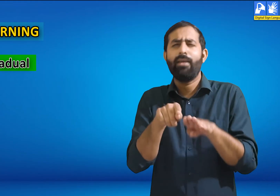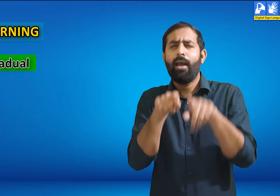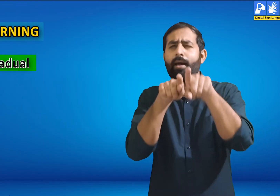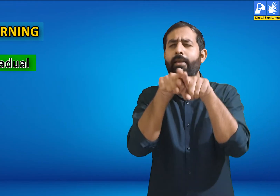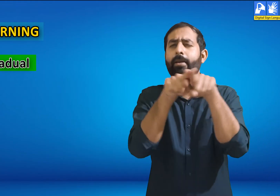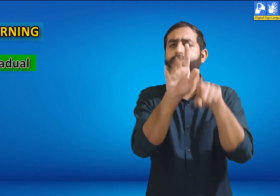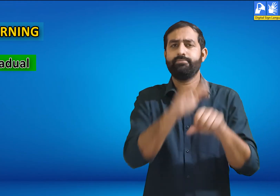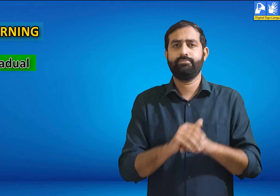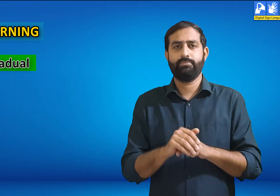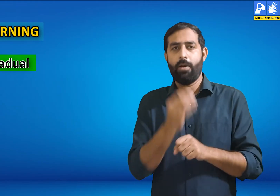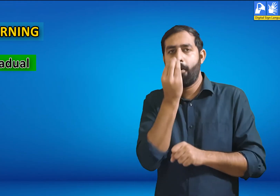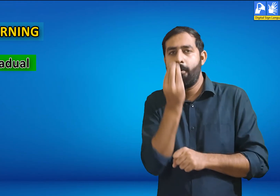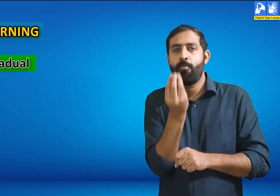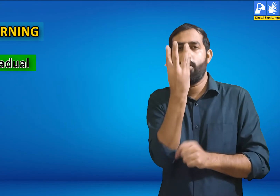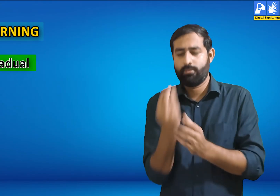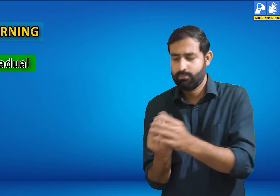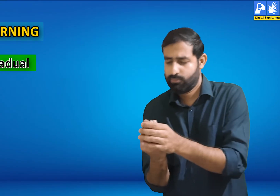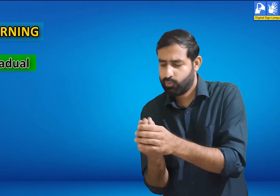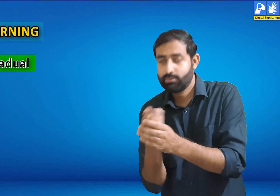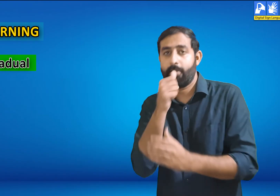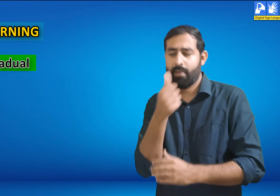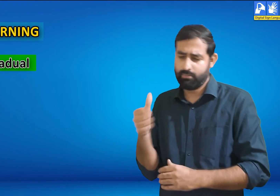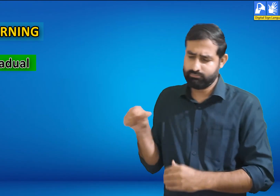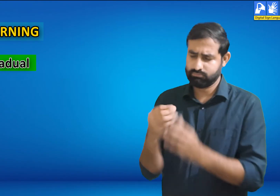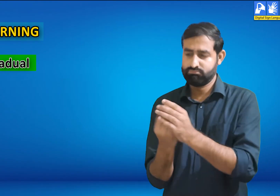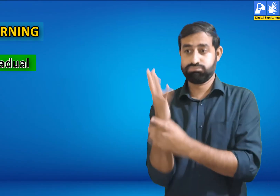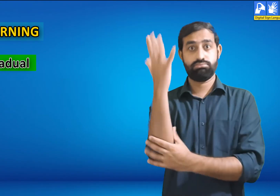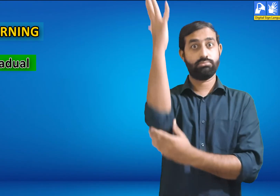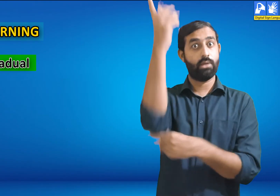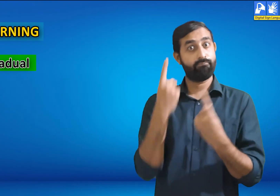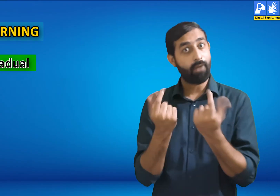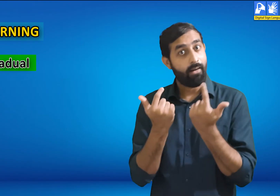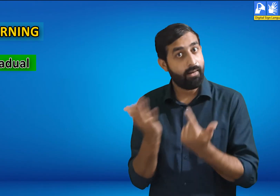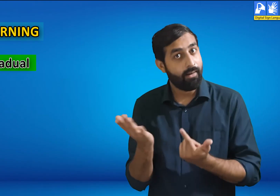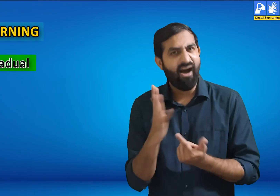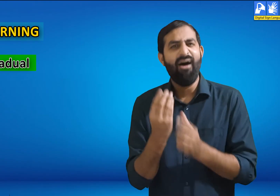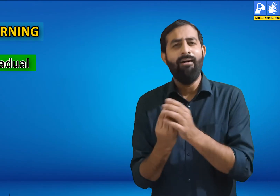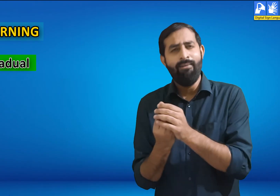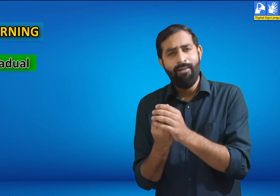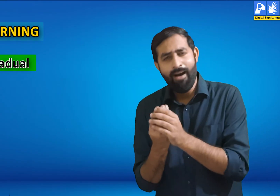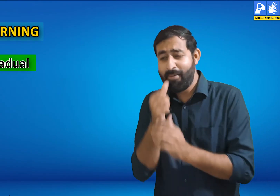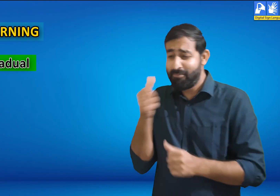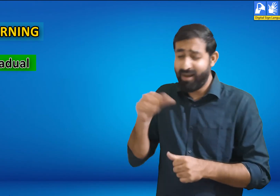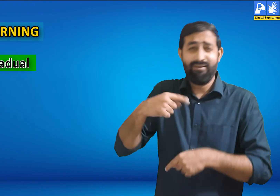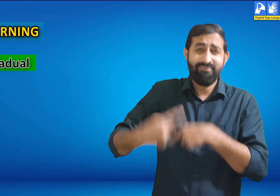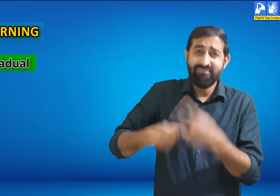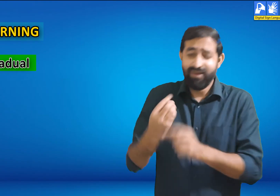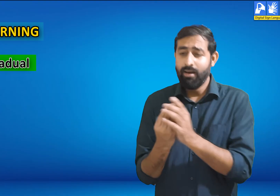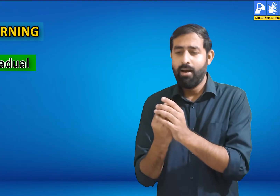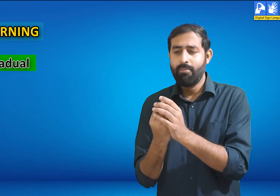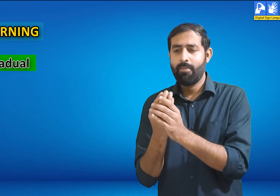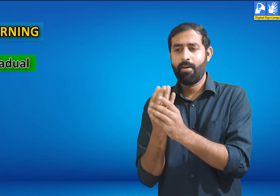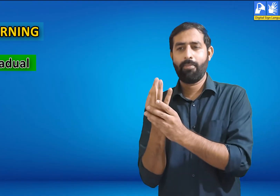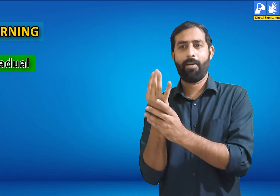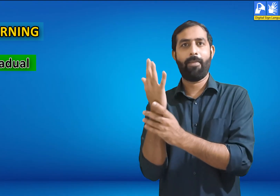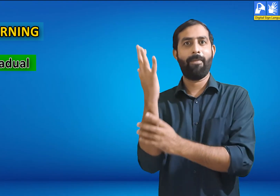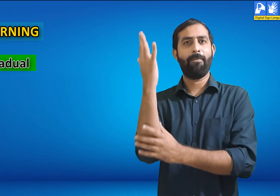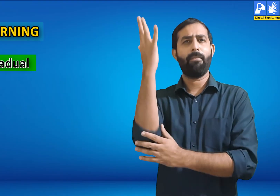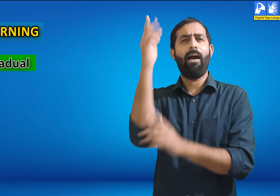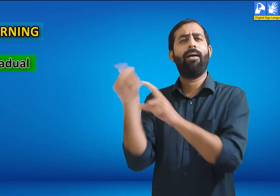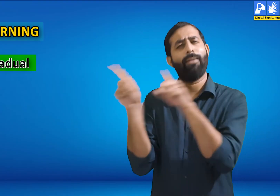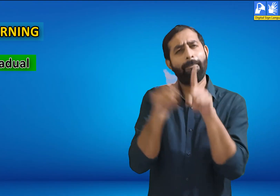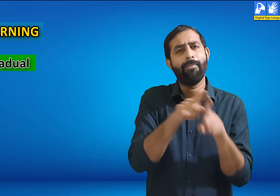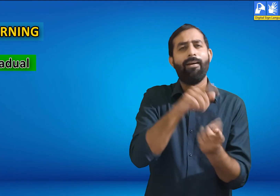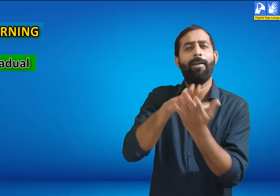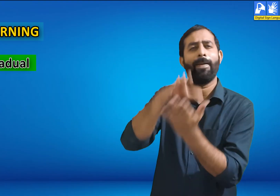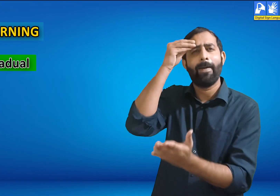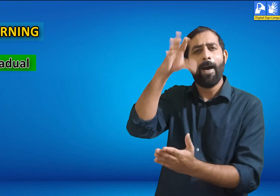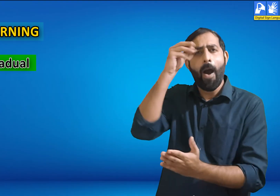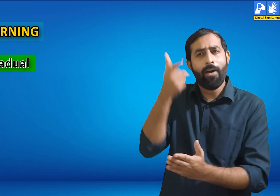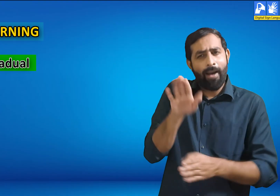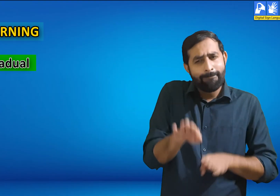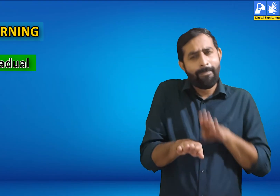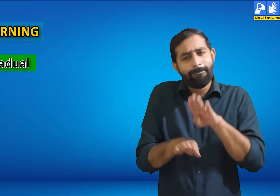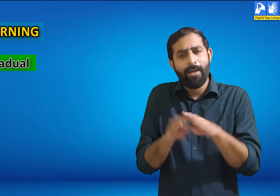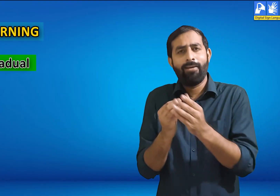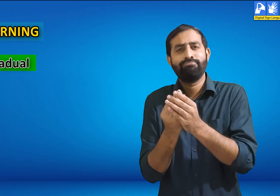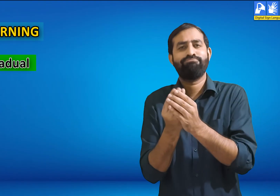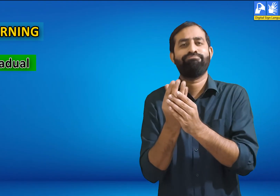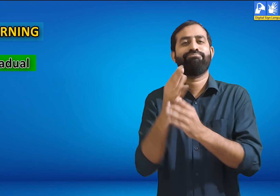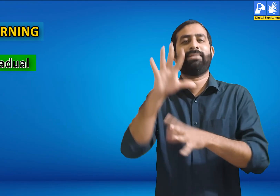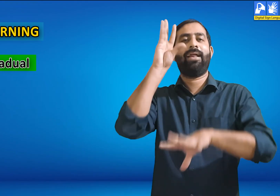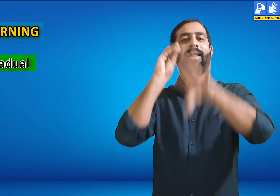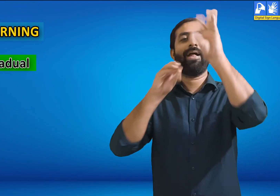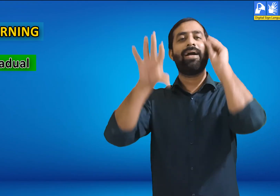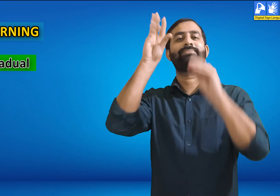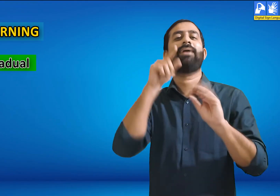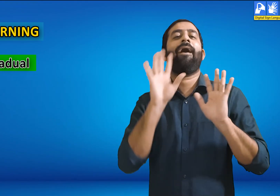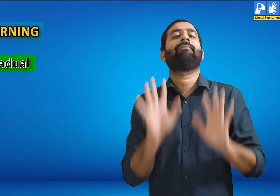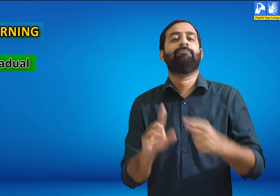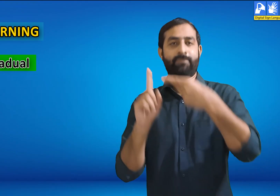Just like a plant takes time to bloom, learning happens gradually.